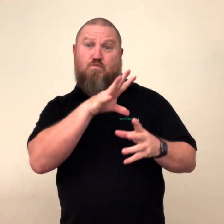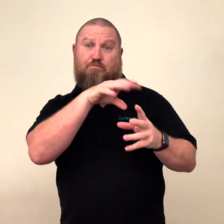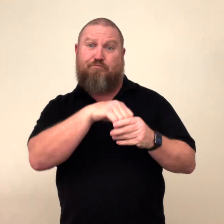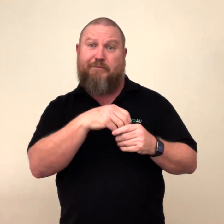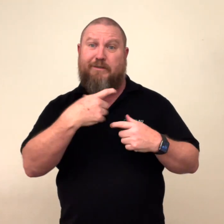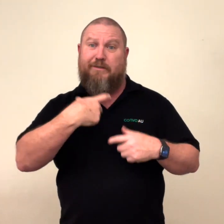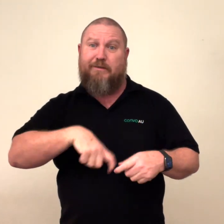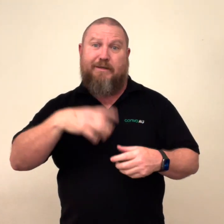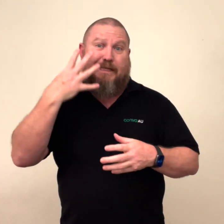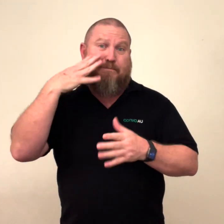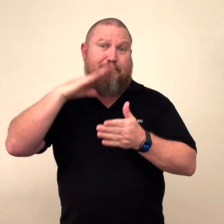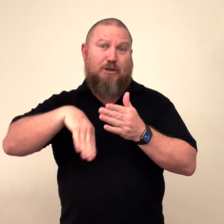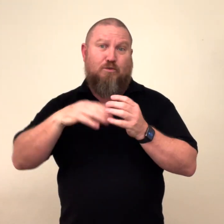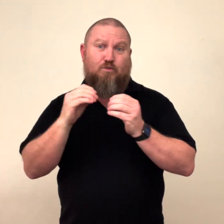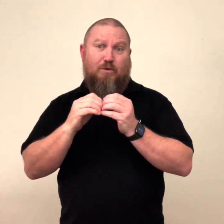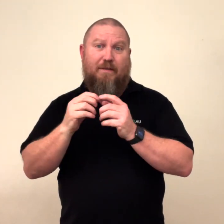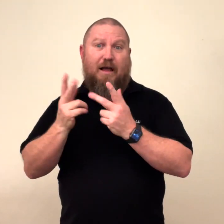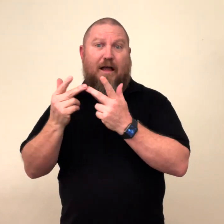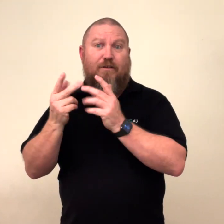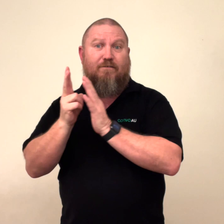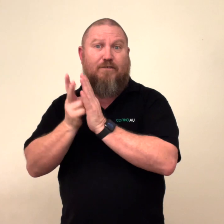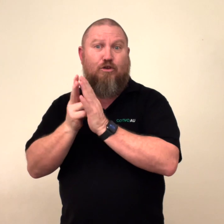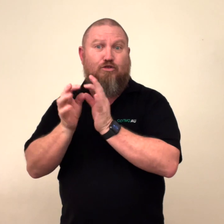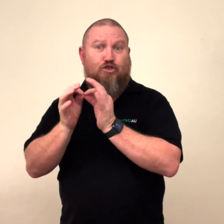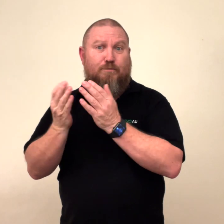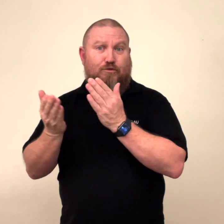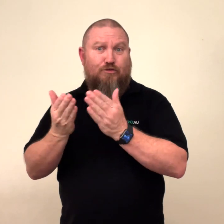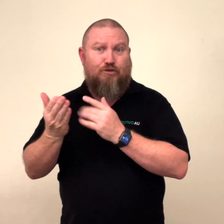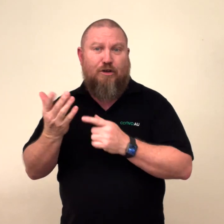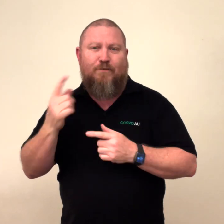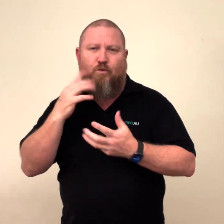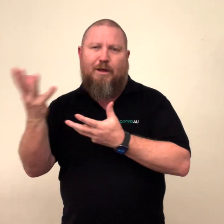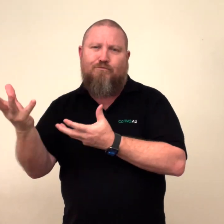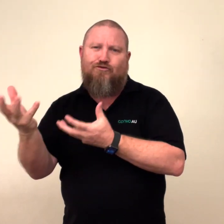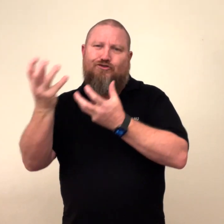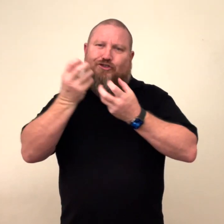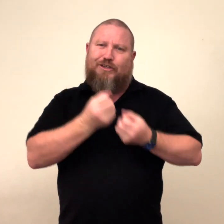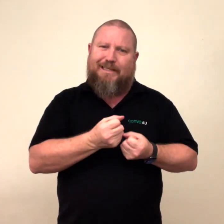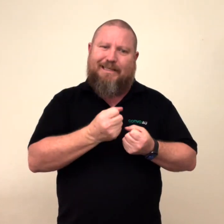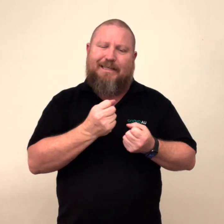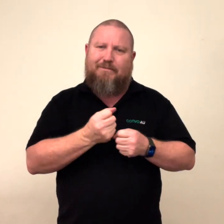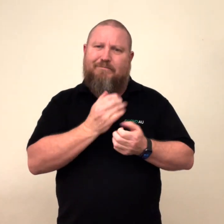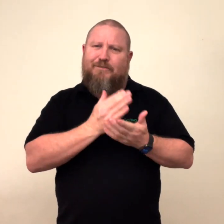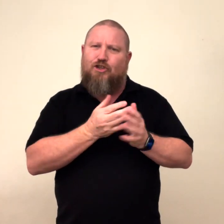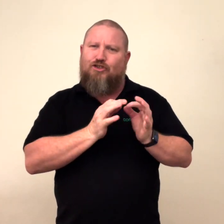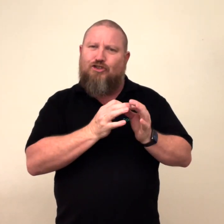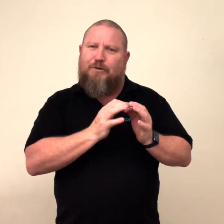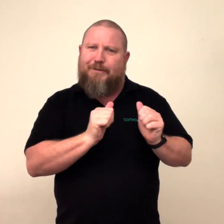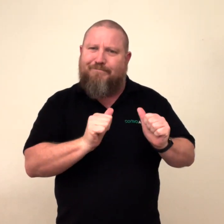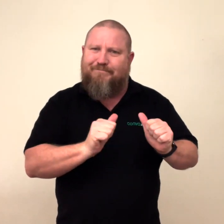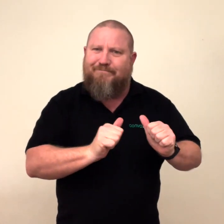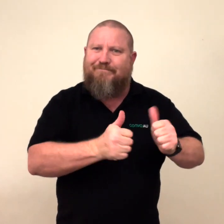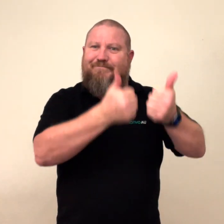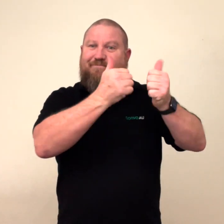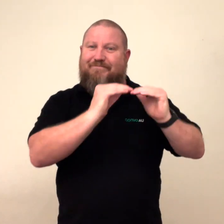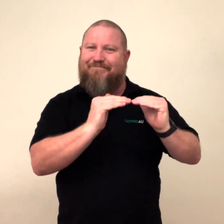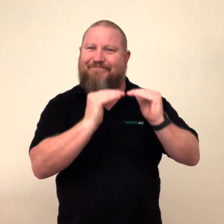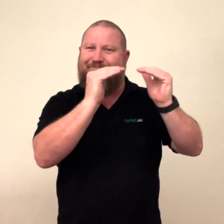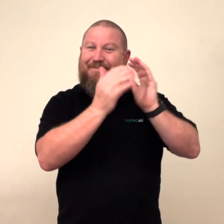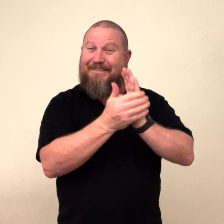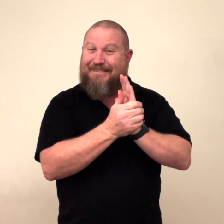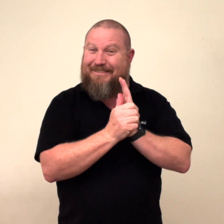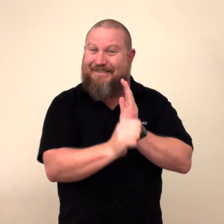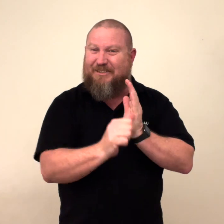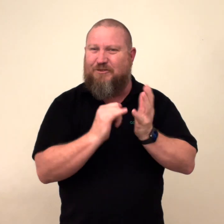Danielle's role at Convo Australia is to inspire interpreters to be the best practitioners they can be.